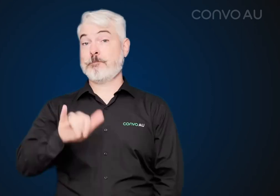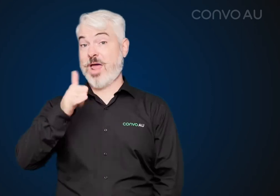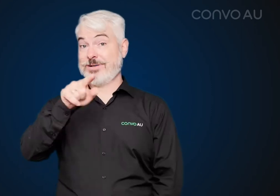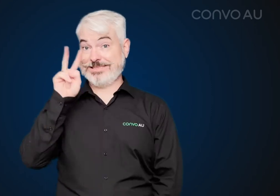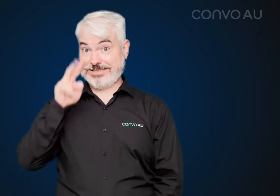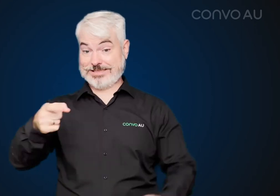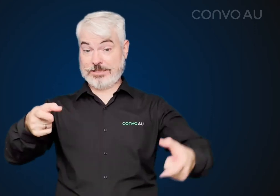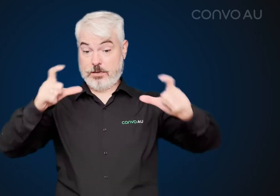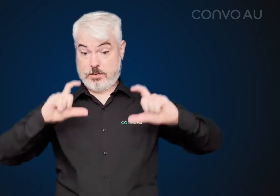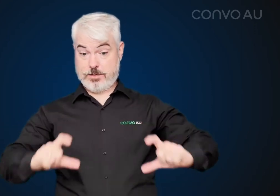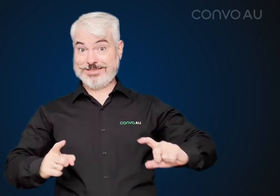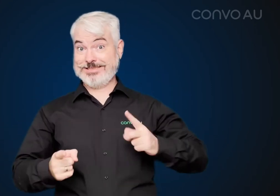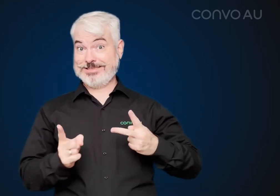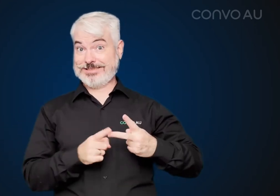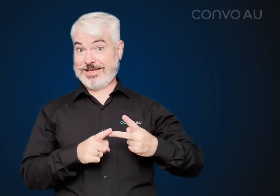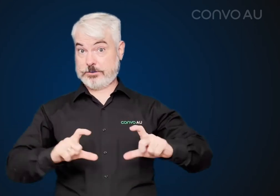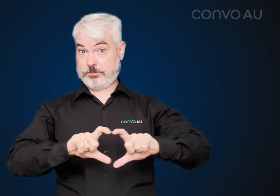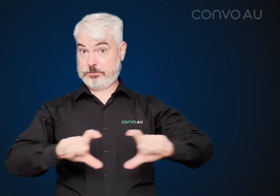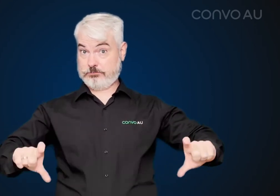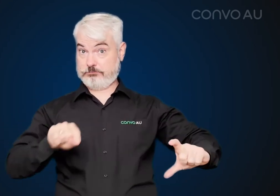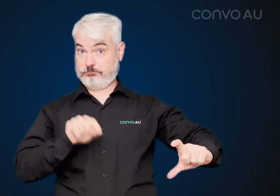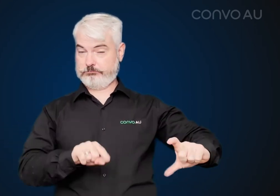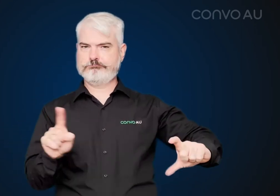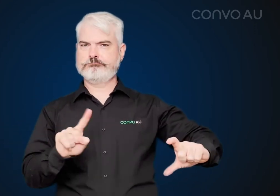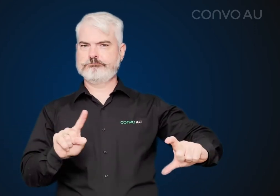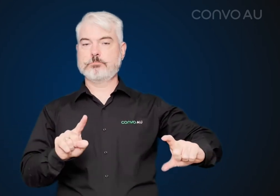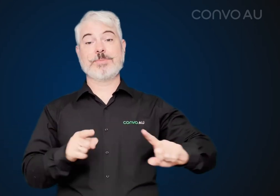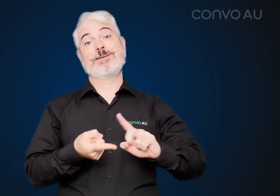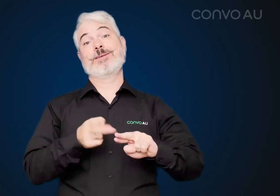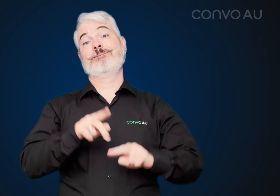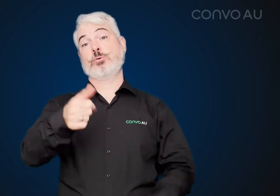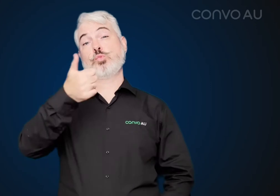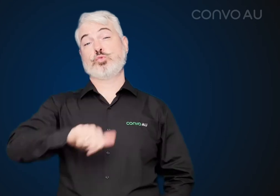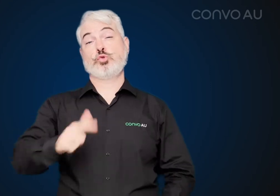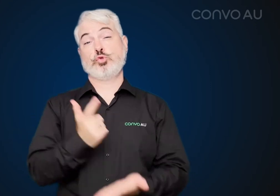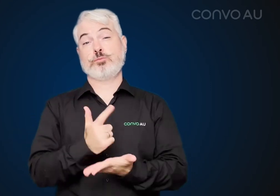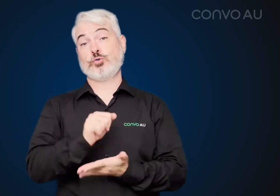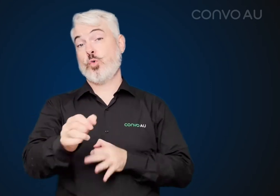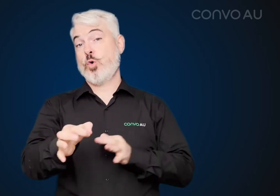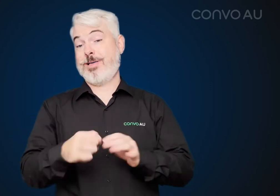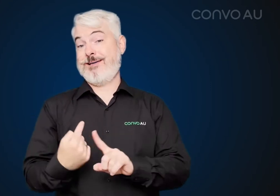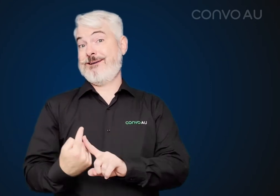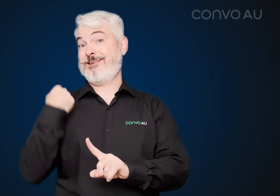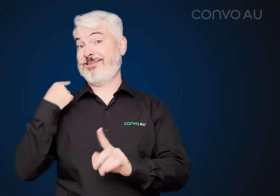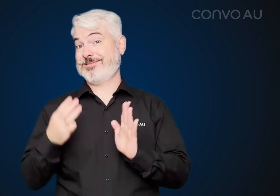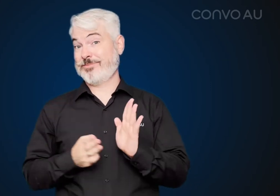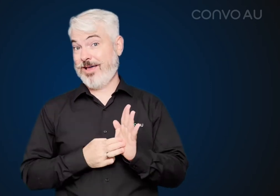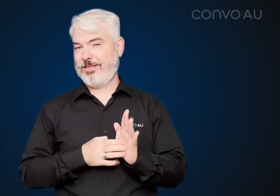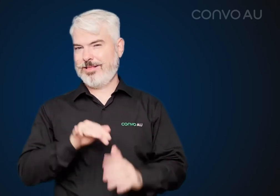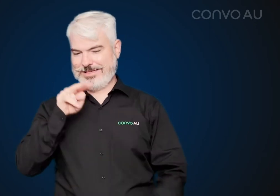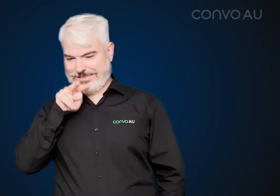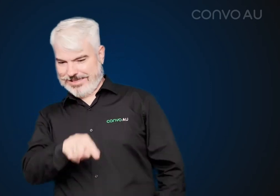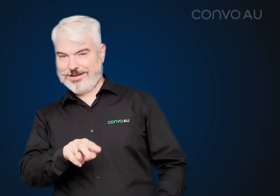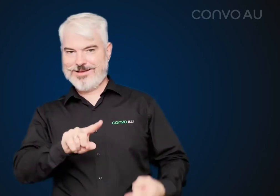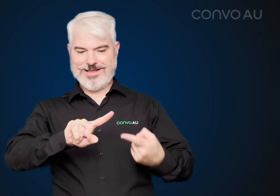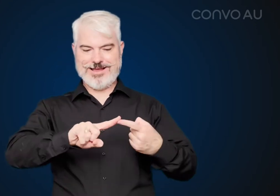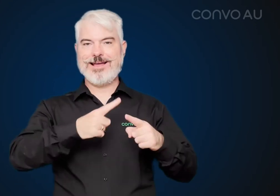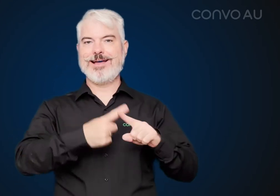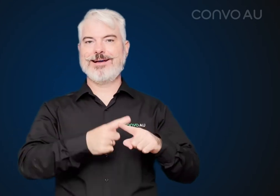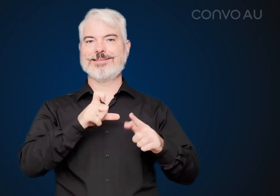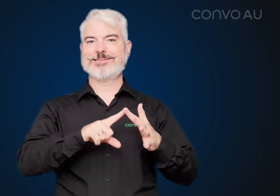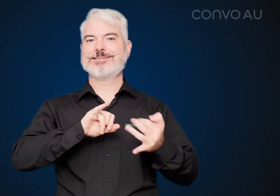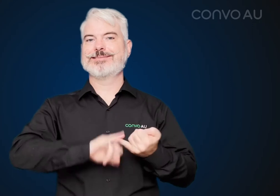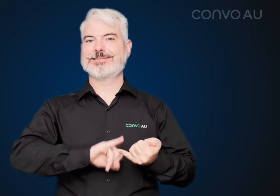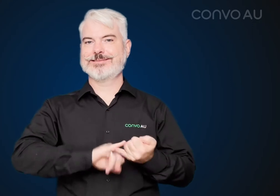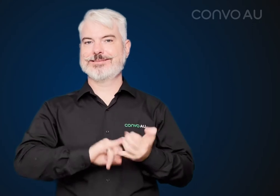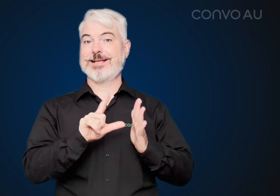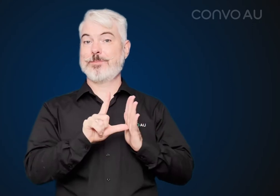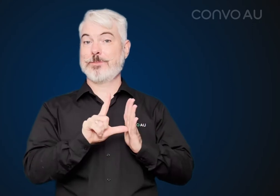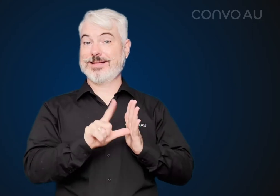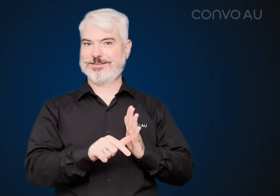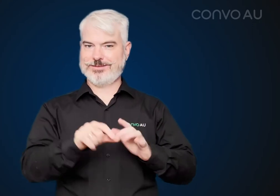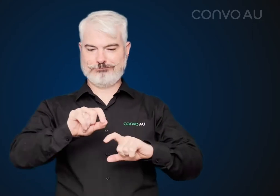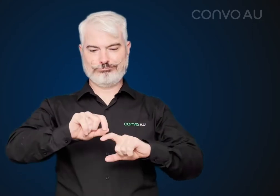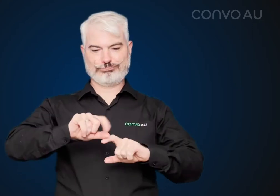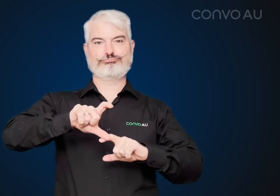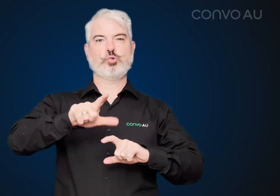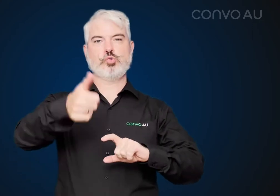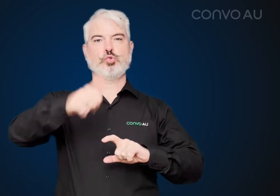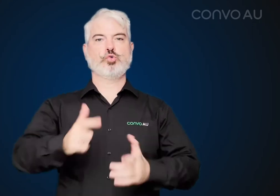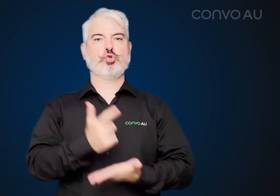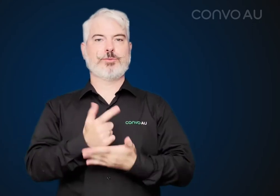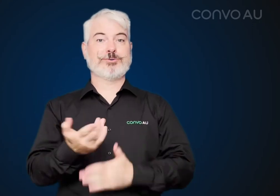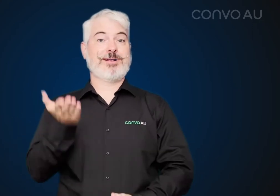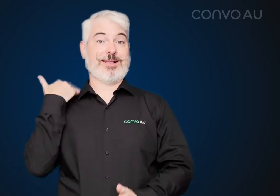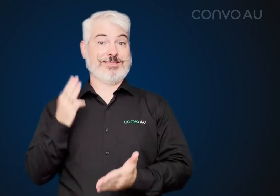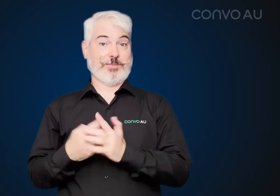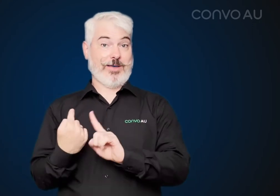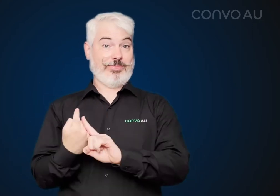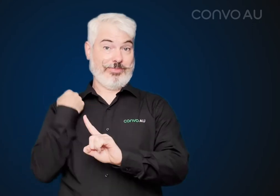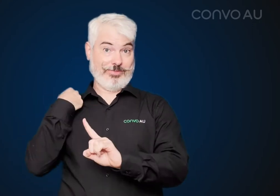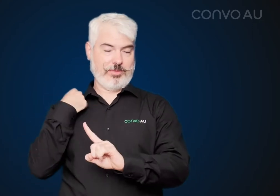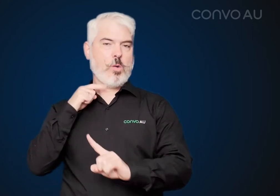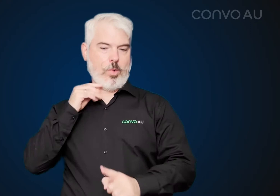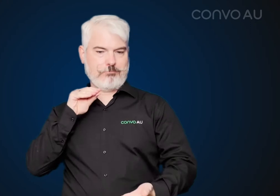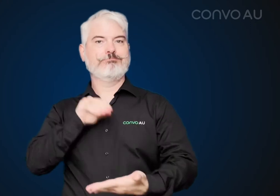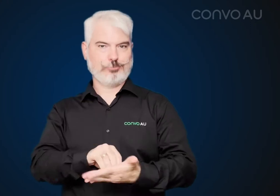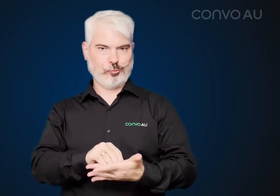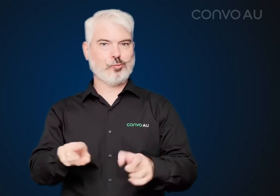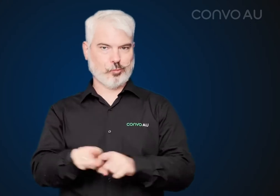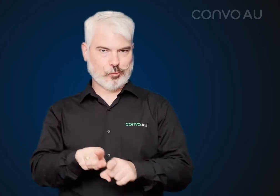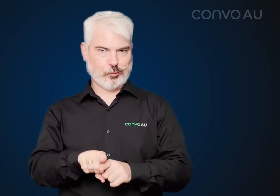You may also see another section which lists excess minutes that you used in the previous month,